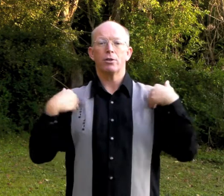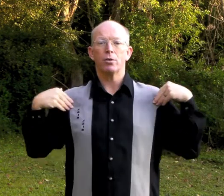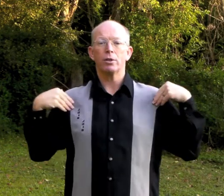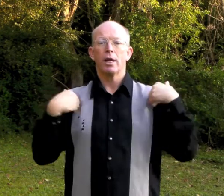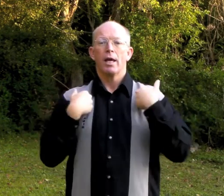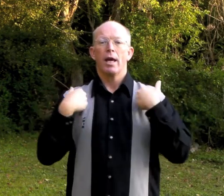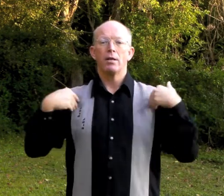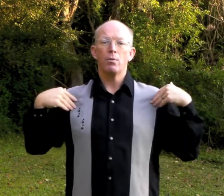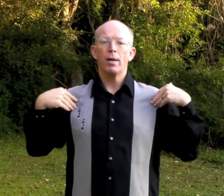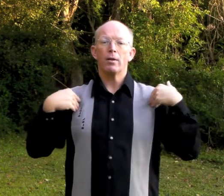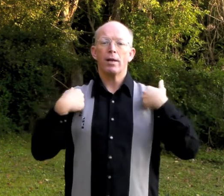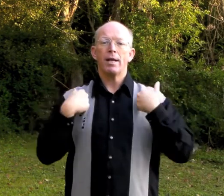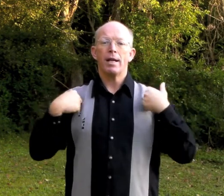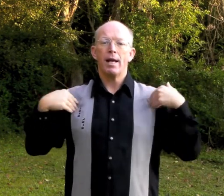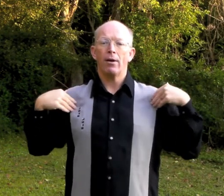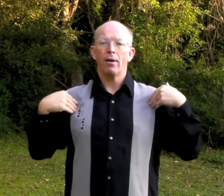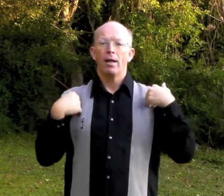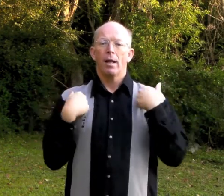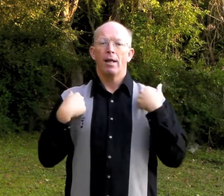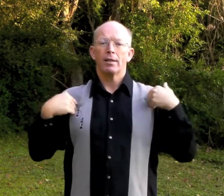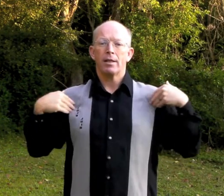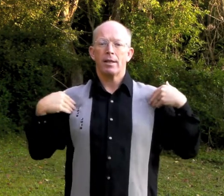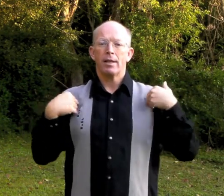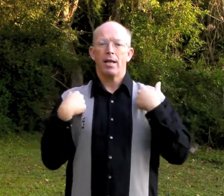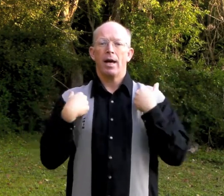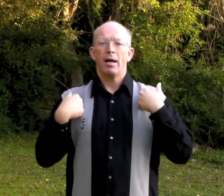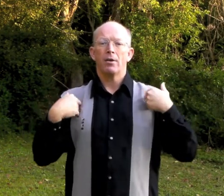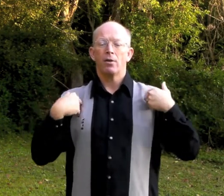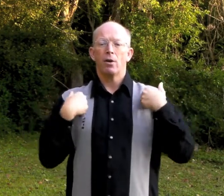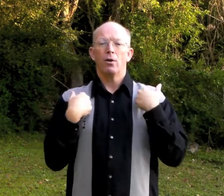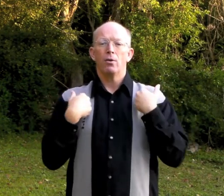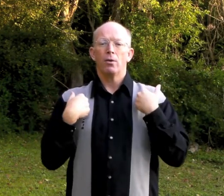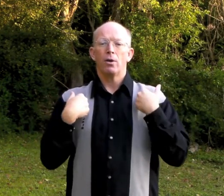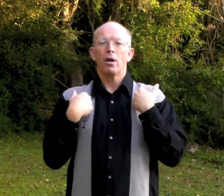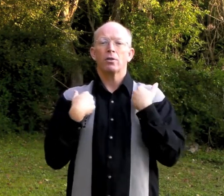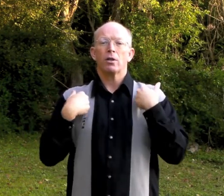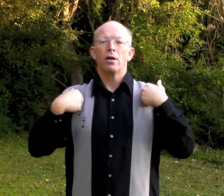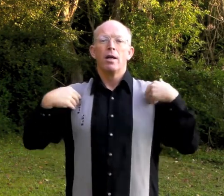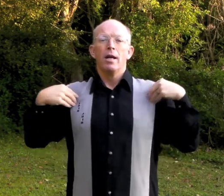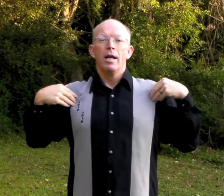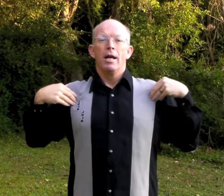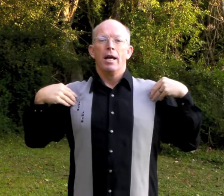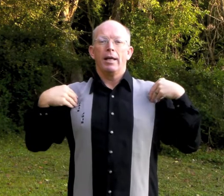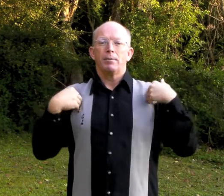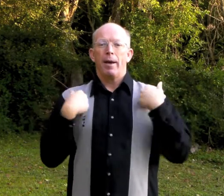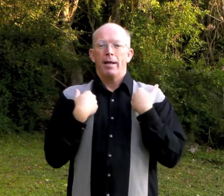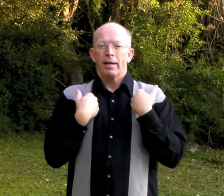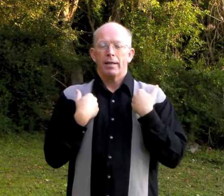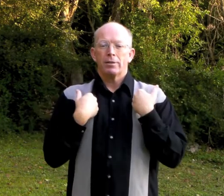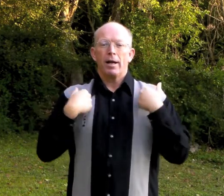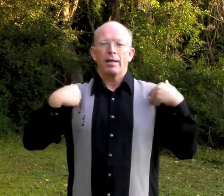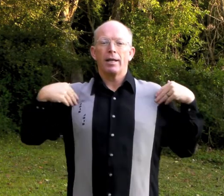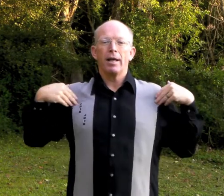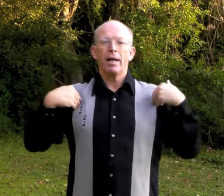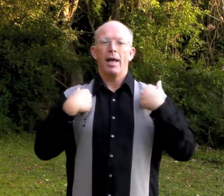shoulders. And you wiggle in and out. It is like the lungs are expanding and contracting.